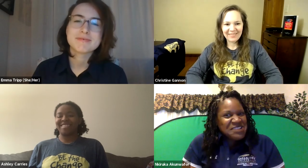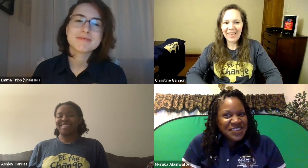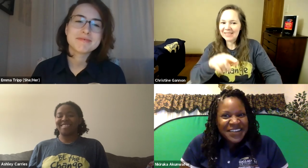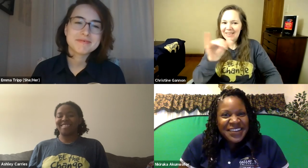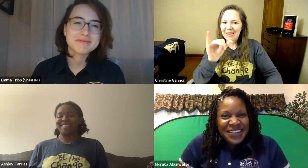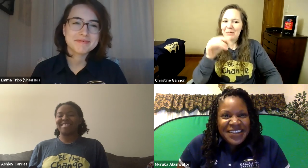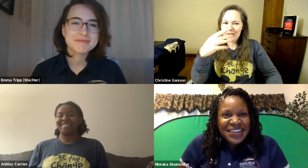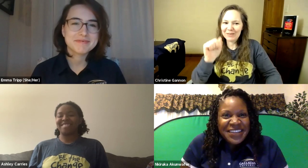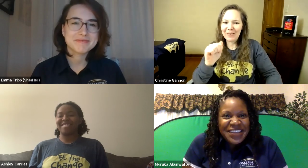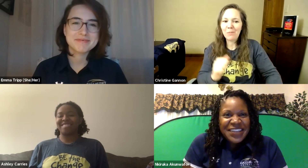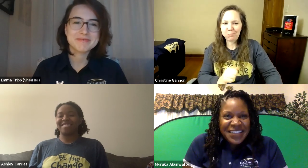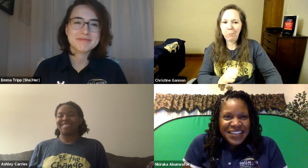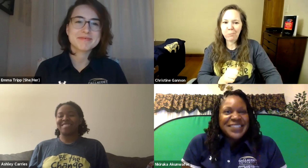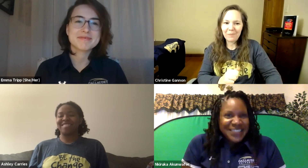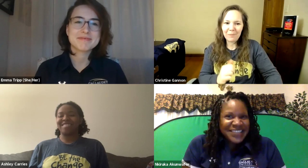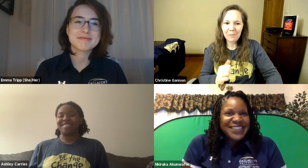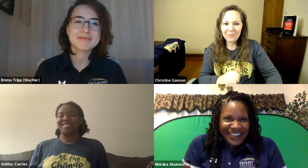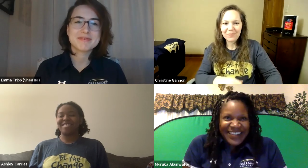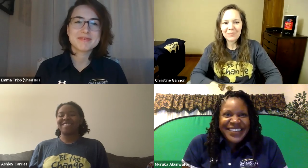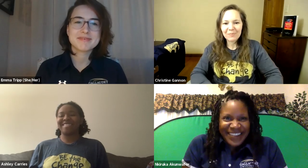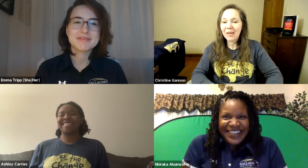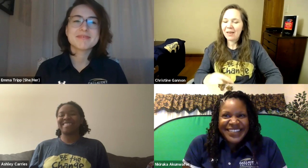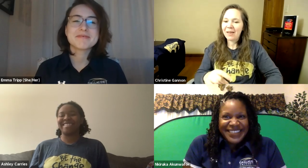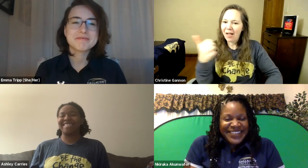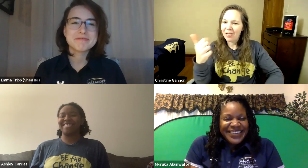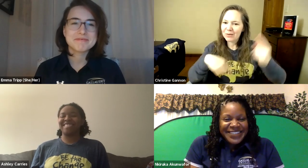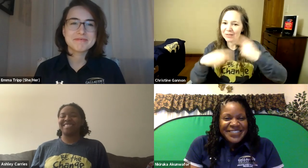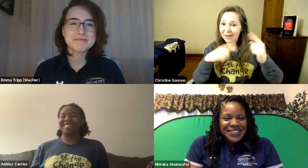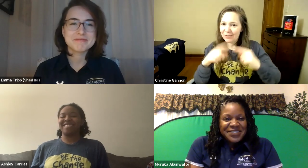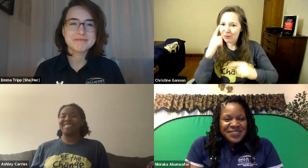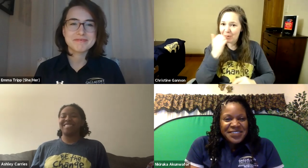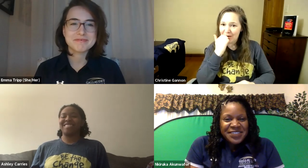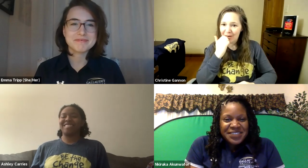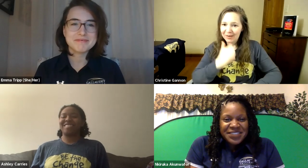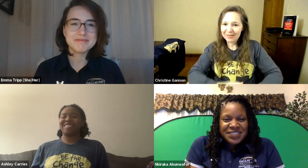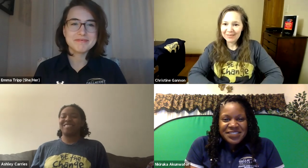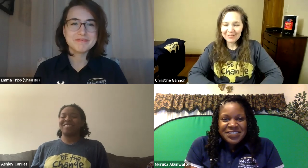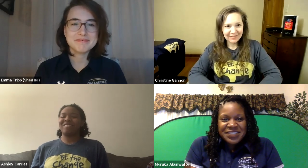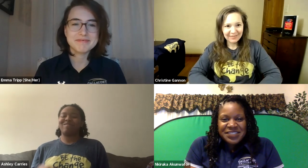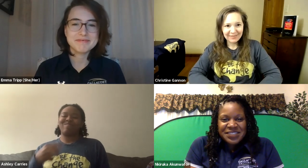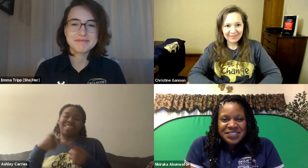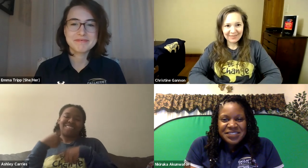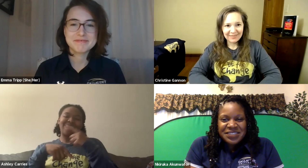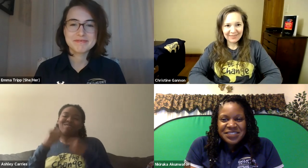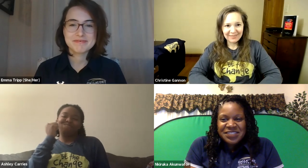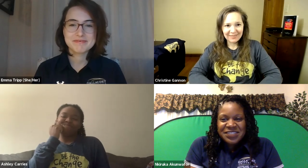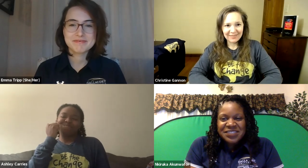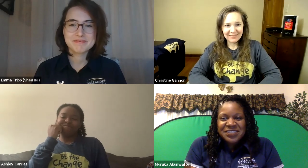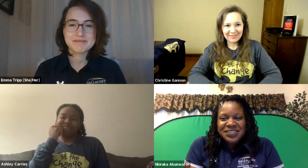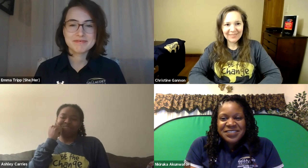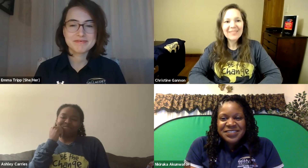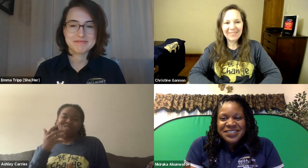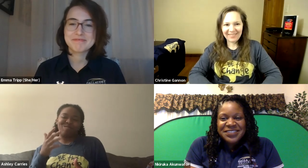Pennsylvania too. What are other signs for 'period?' I just sign it like this.